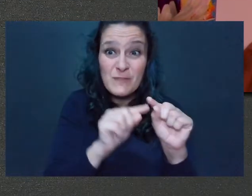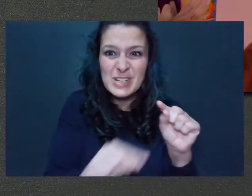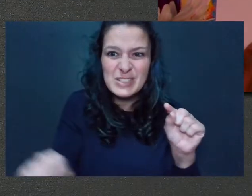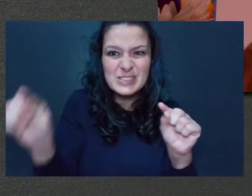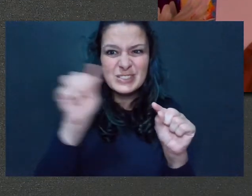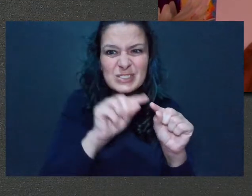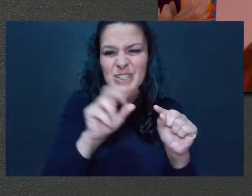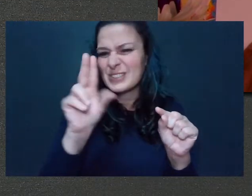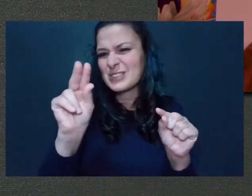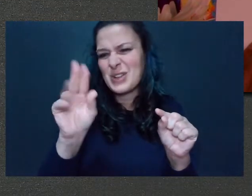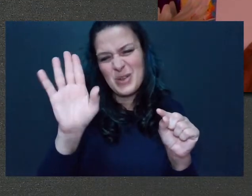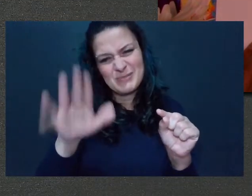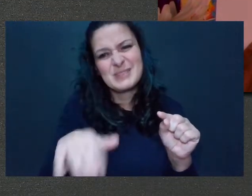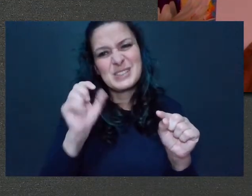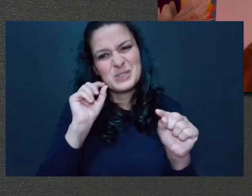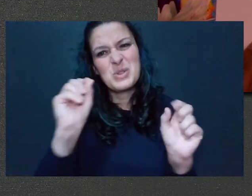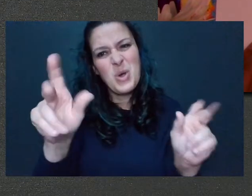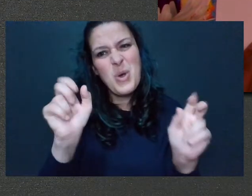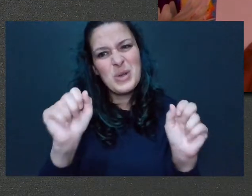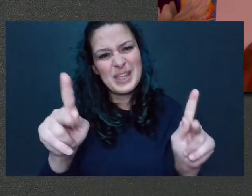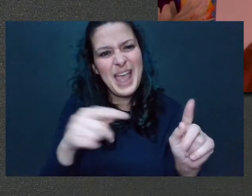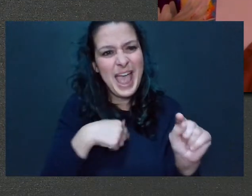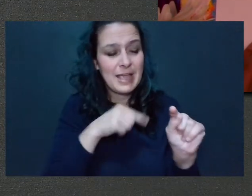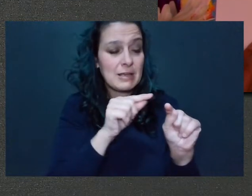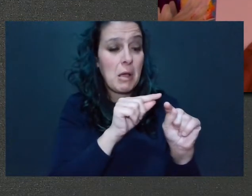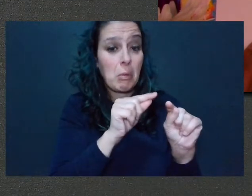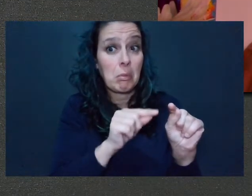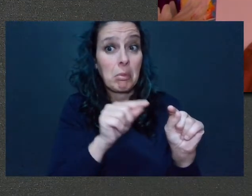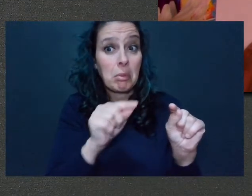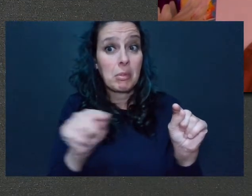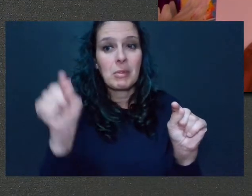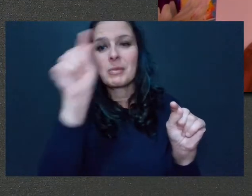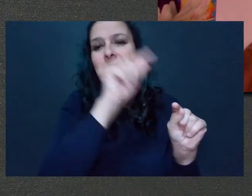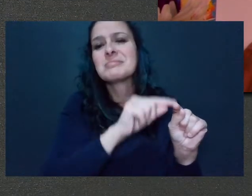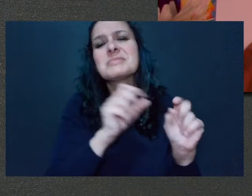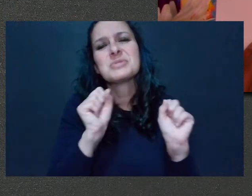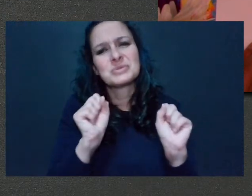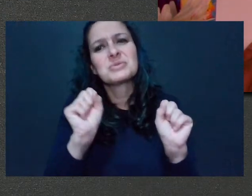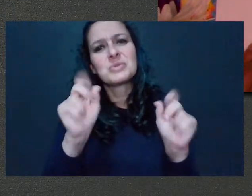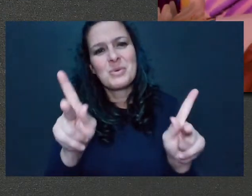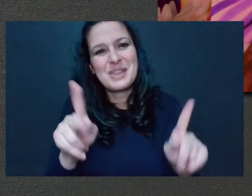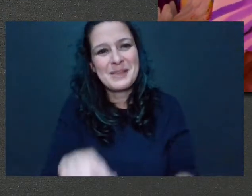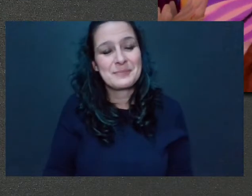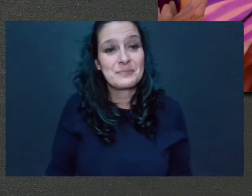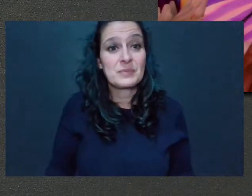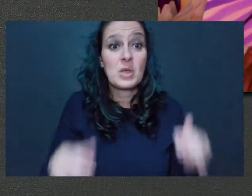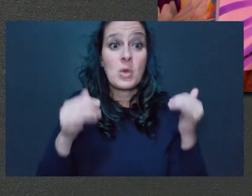and that's all right. Now that we have our circle drawn, we're gonna do our petals.